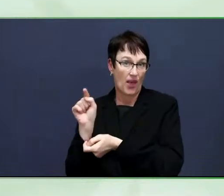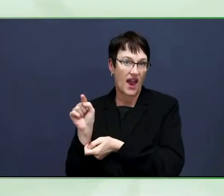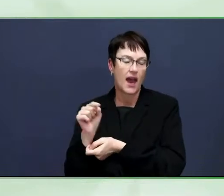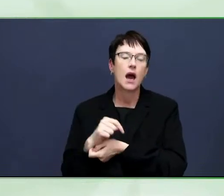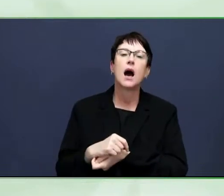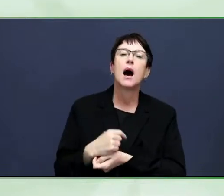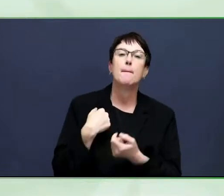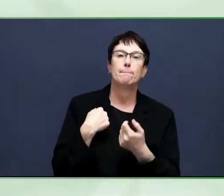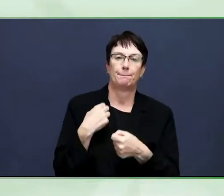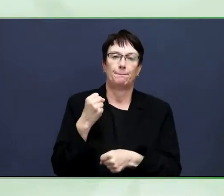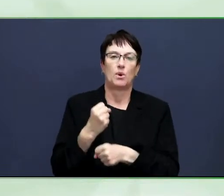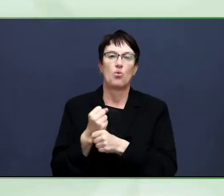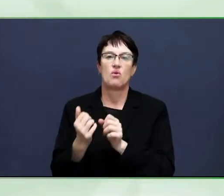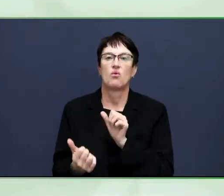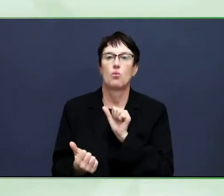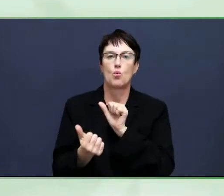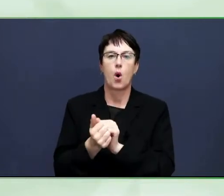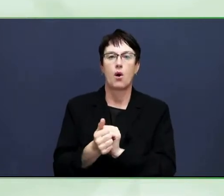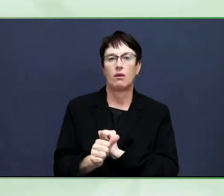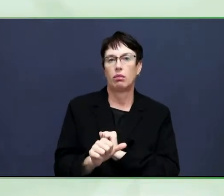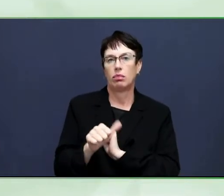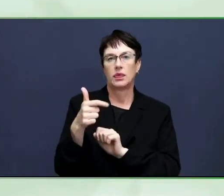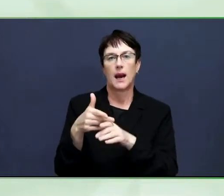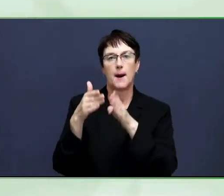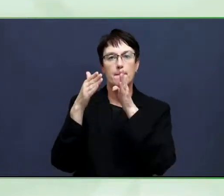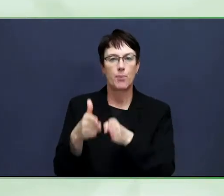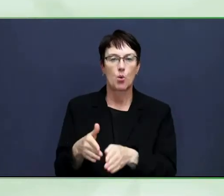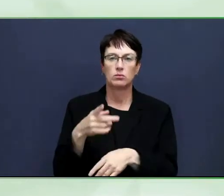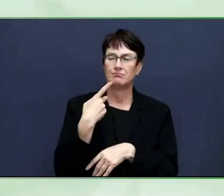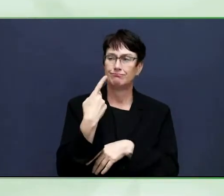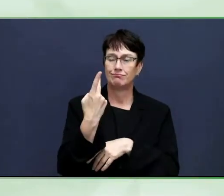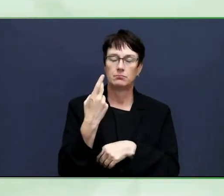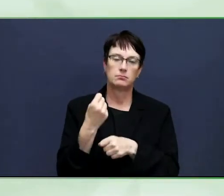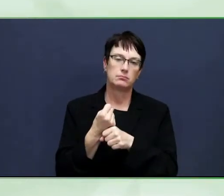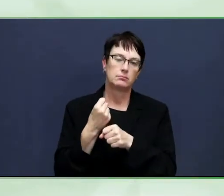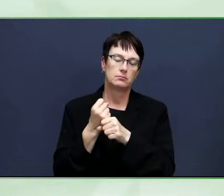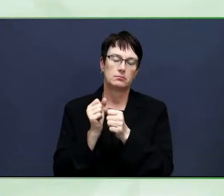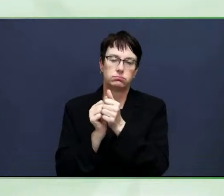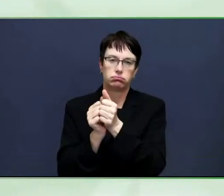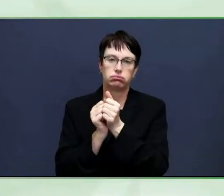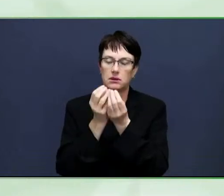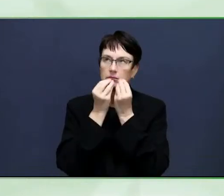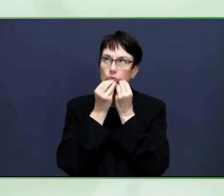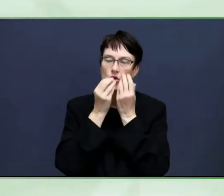We have had a lot of collaborations and this term inclusive fashion has ramped up.